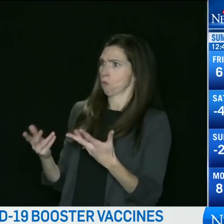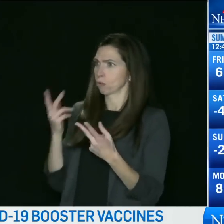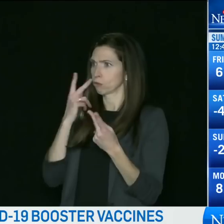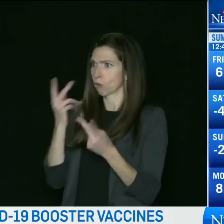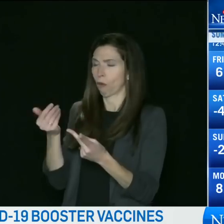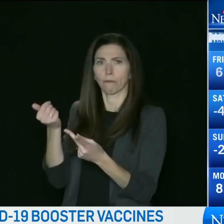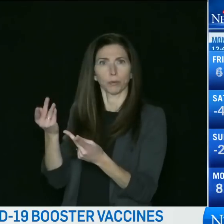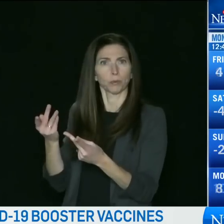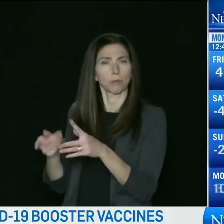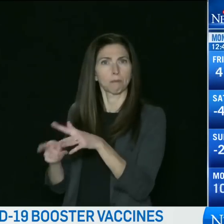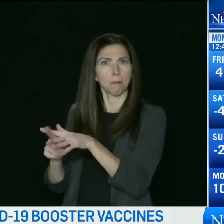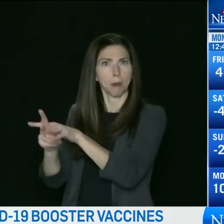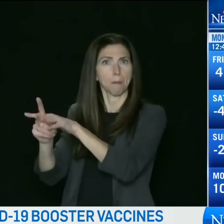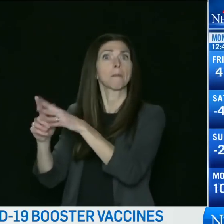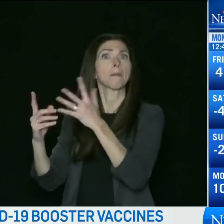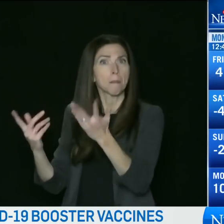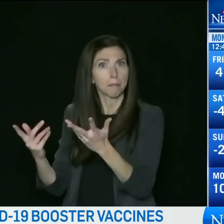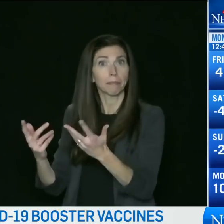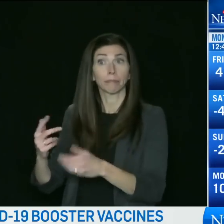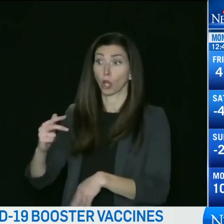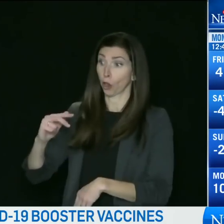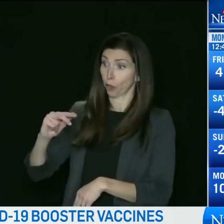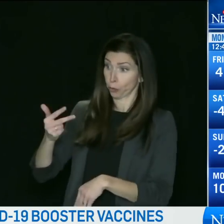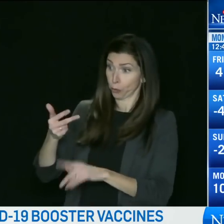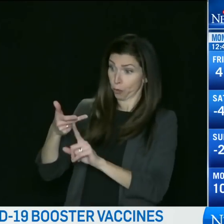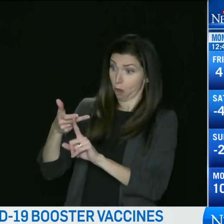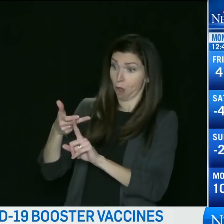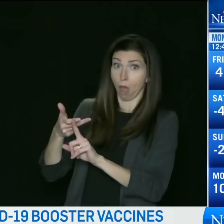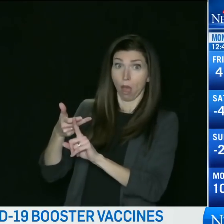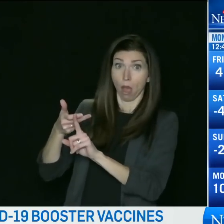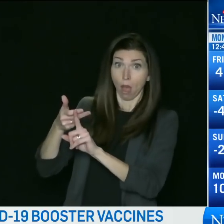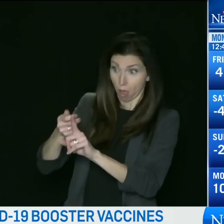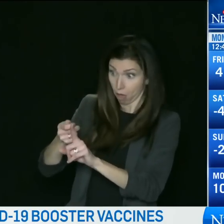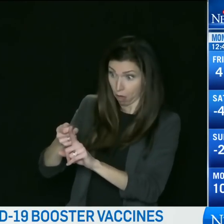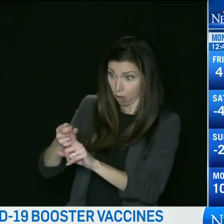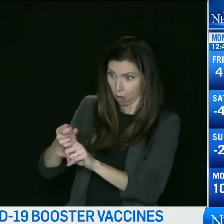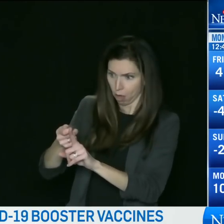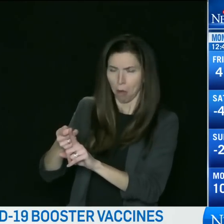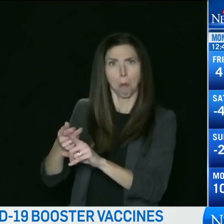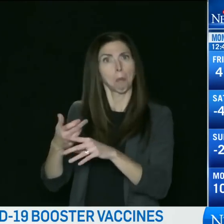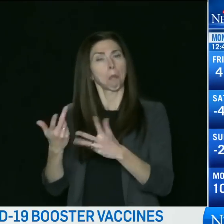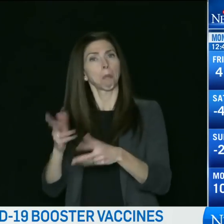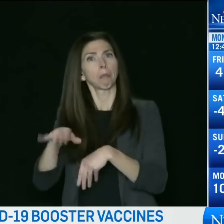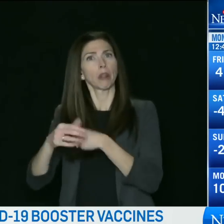THE BOOSTER PROGRAM PROGRESSED